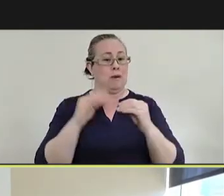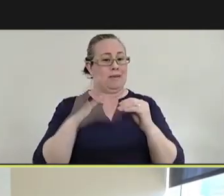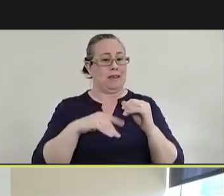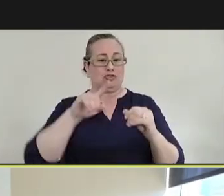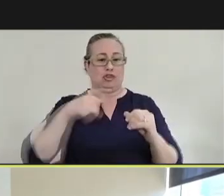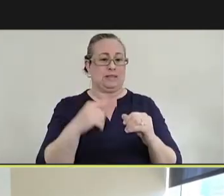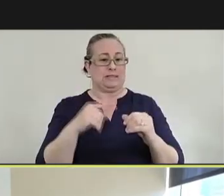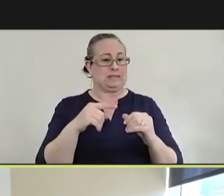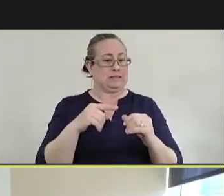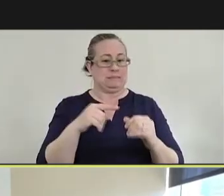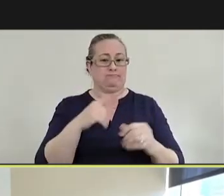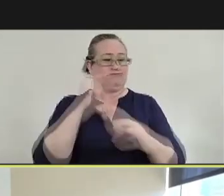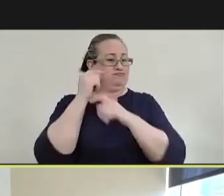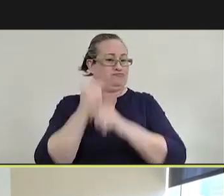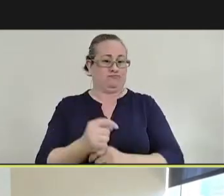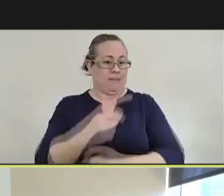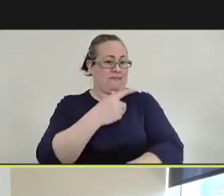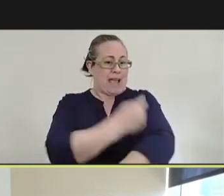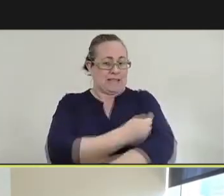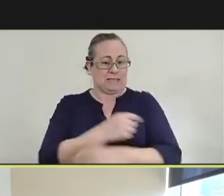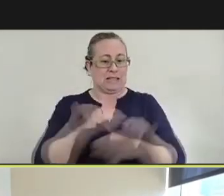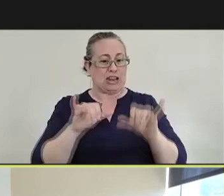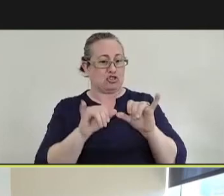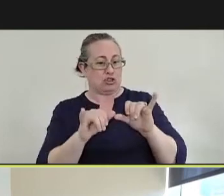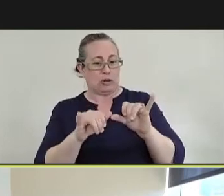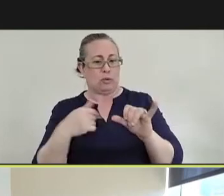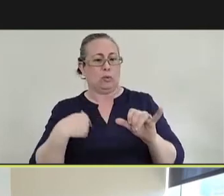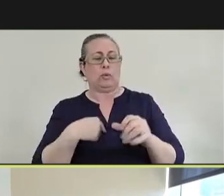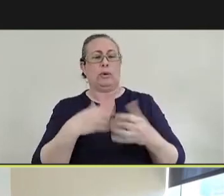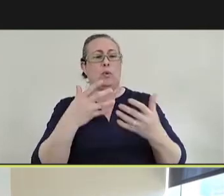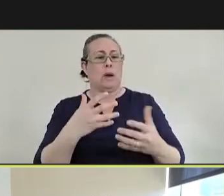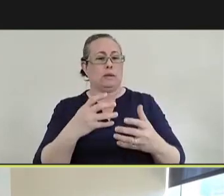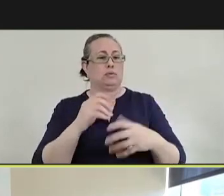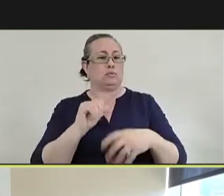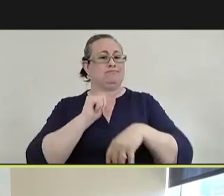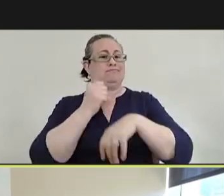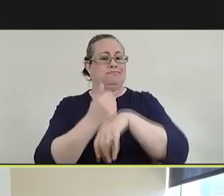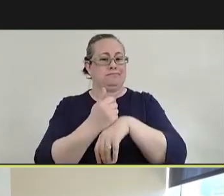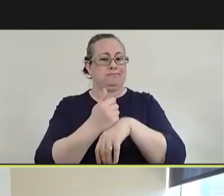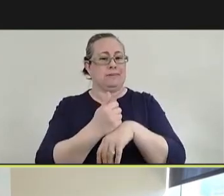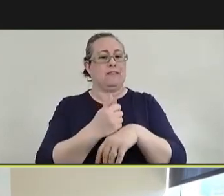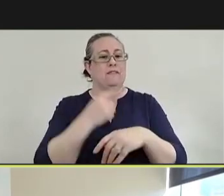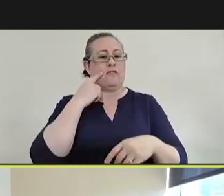that integrates these specialized tools into a comprehensive framework for immunogen design.